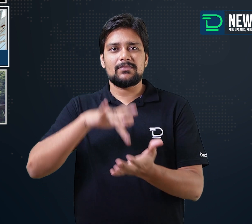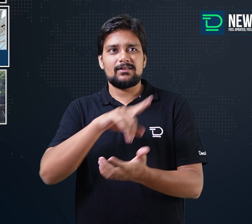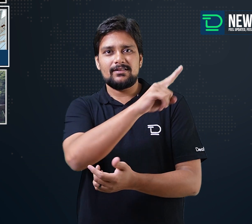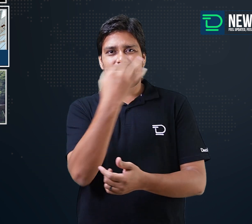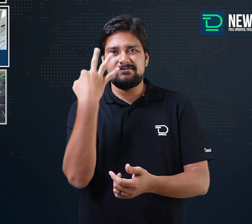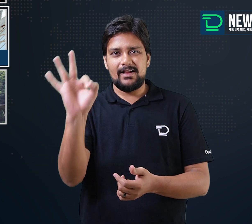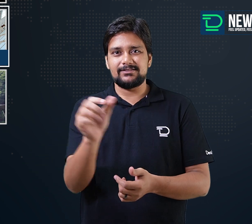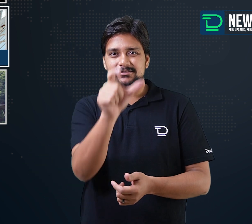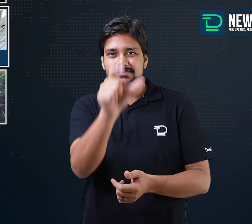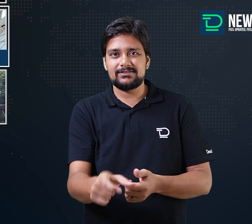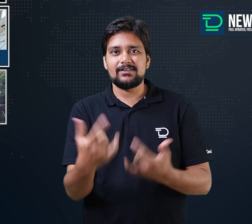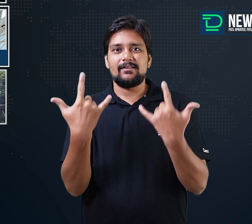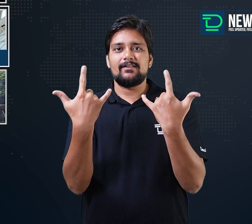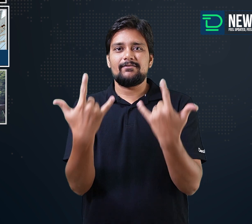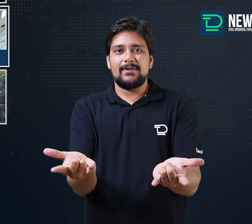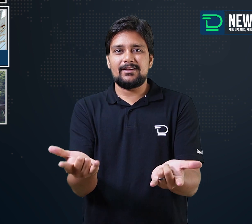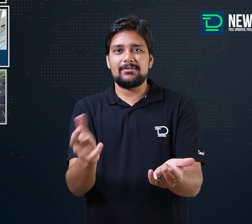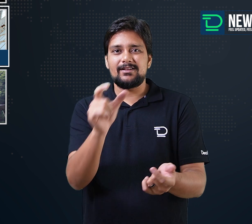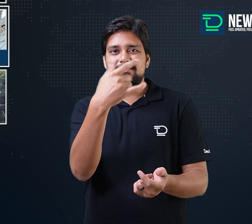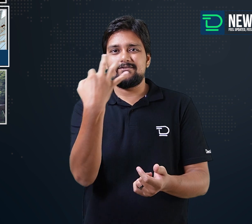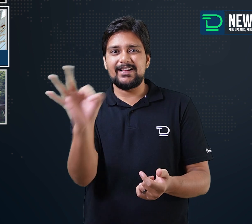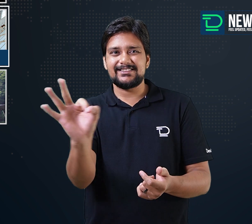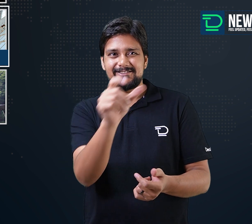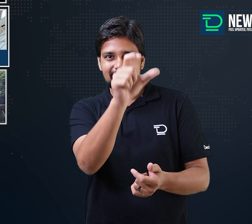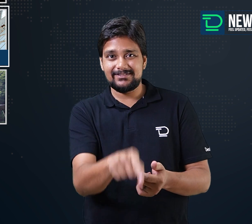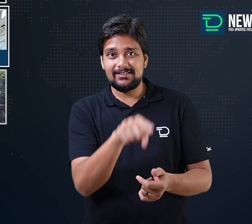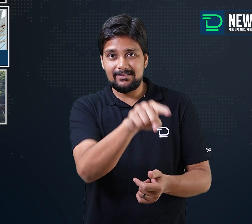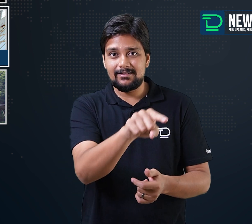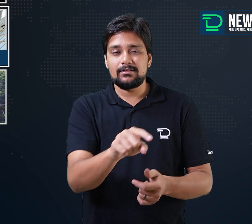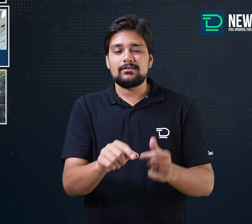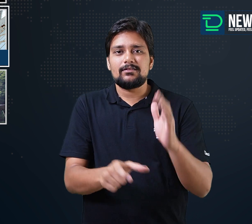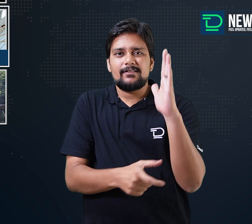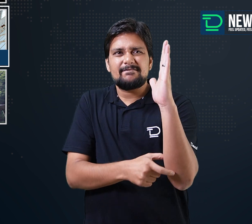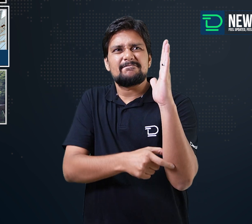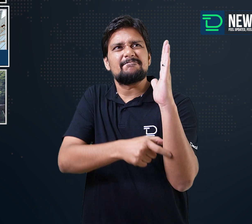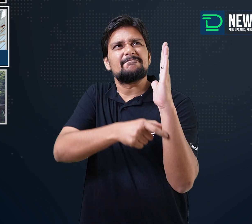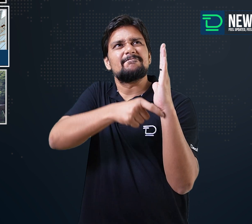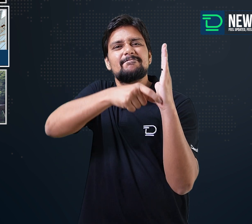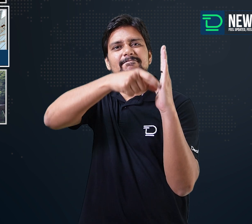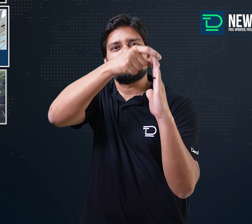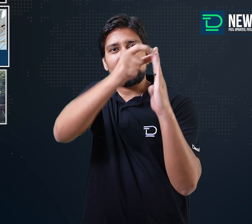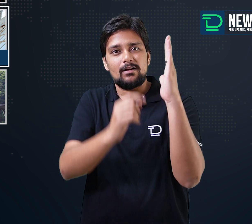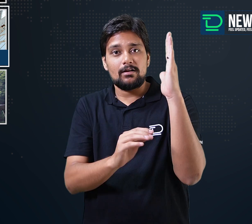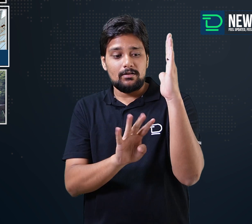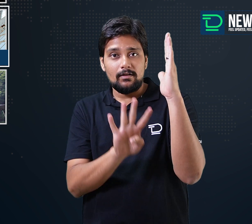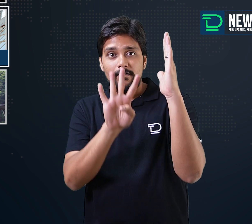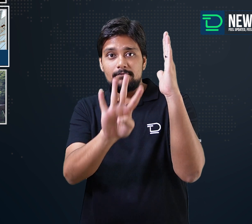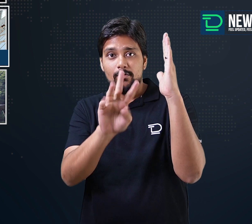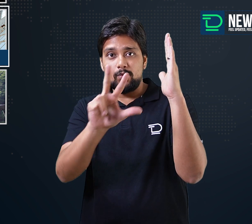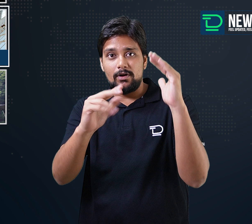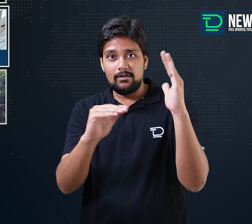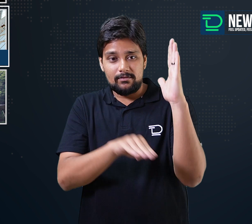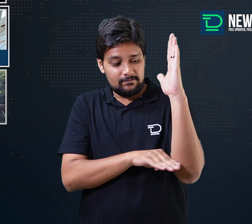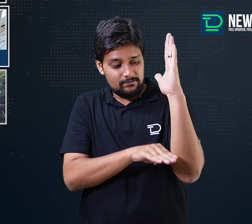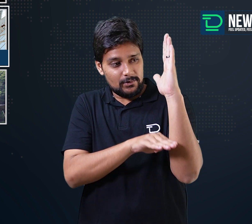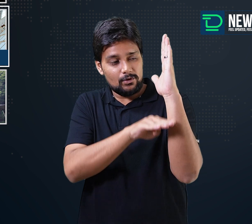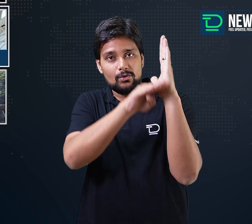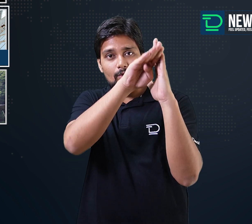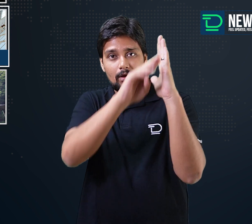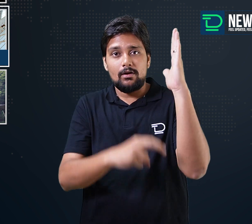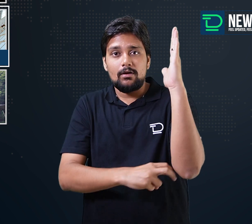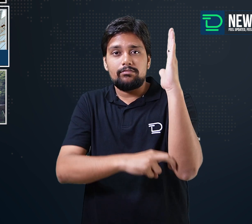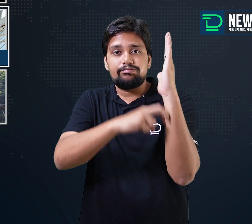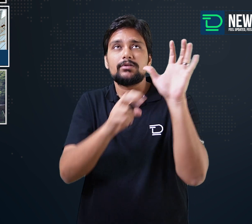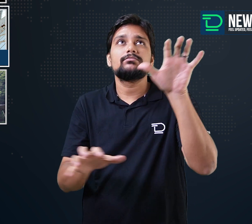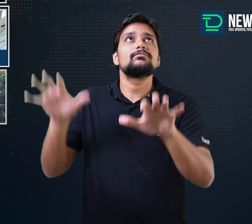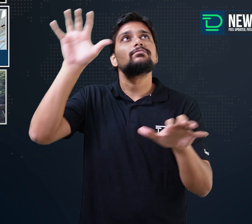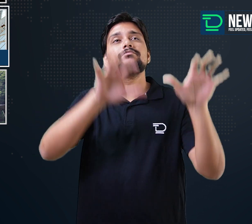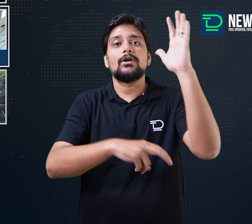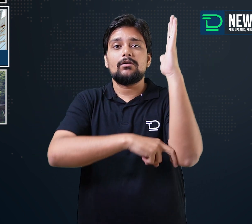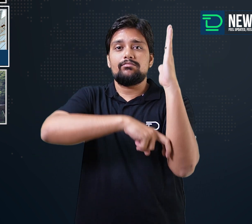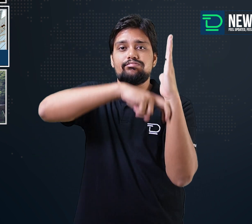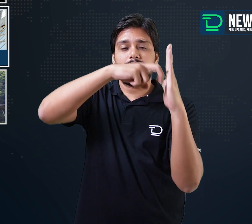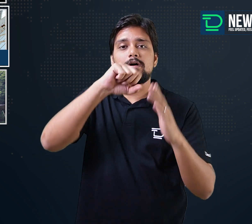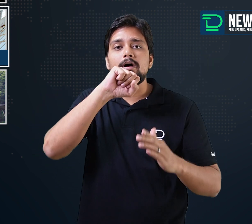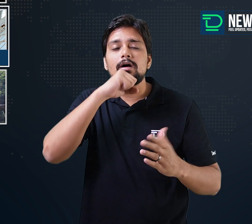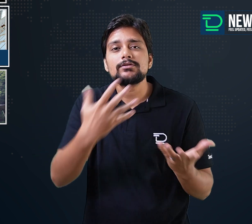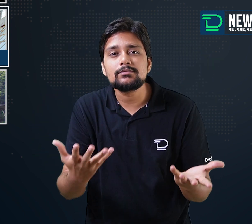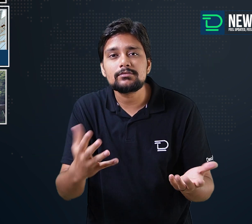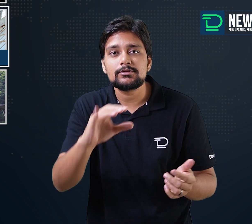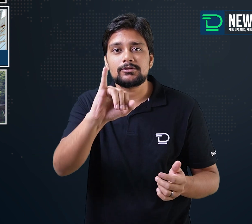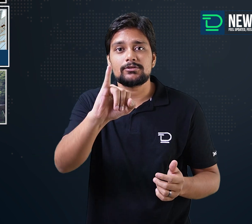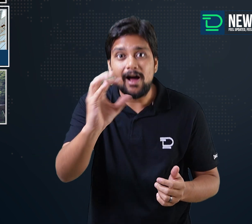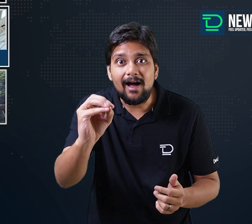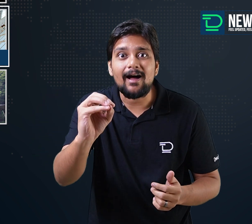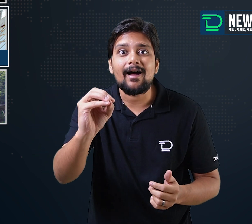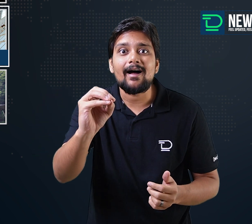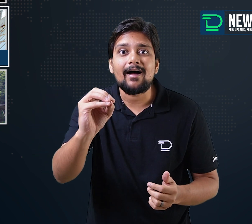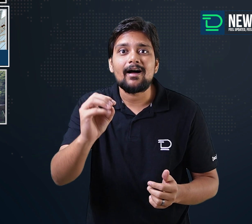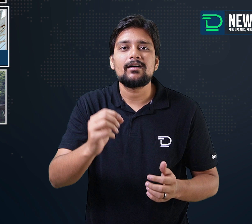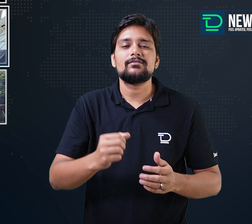Impossible at 60 age 'French Spider-Man' climbs 48 floor building